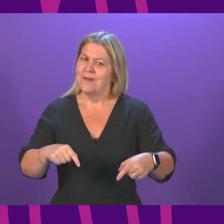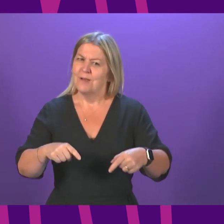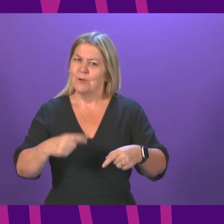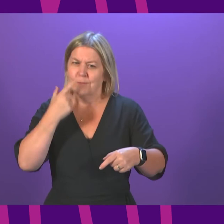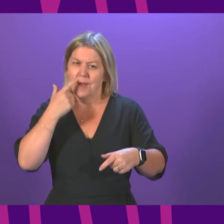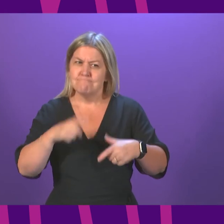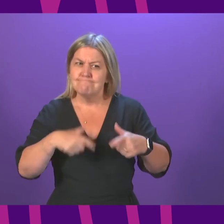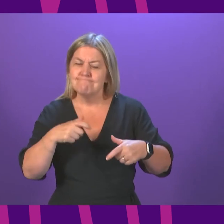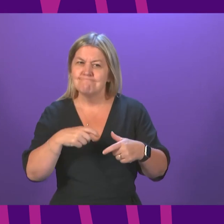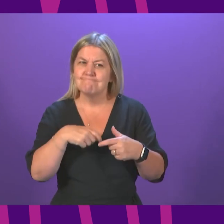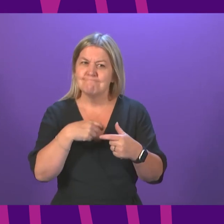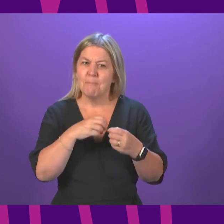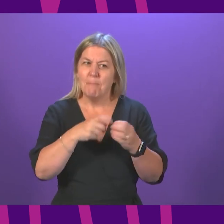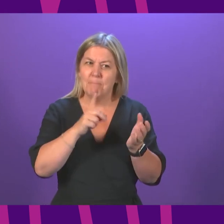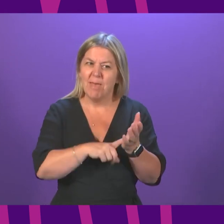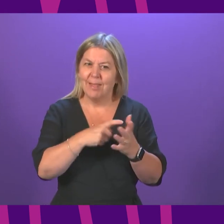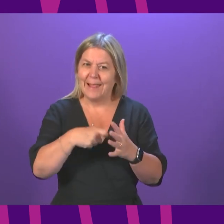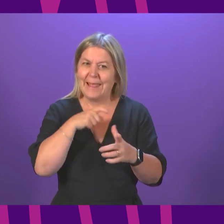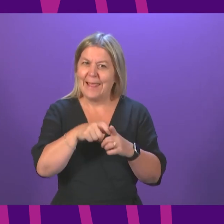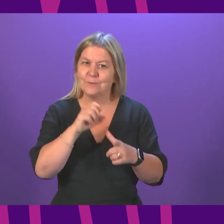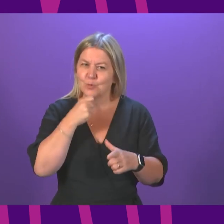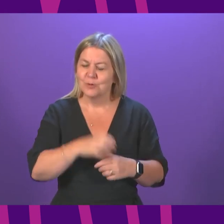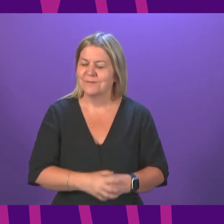Coronavirus (Extension and Expiry) (Scotland) Bill as smooth as possible, particularly as